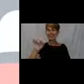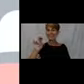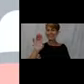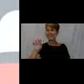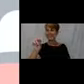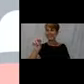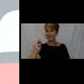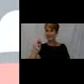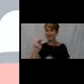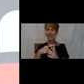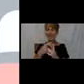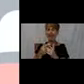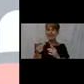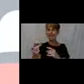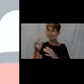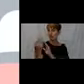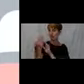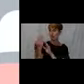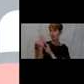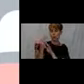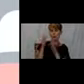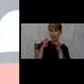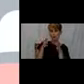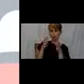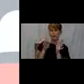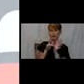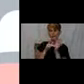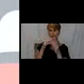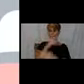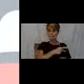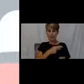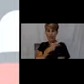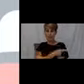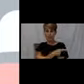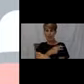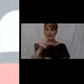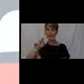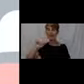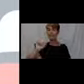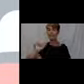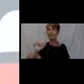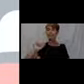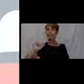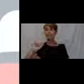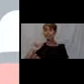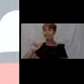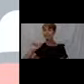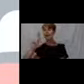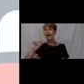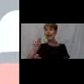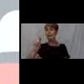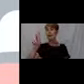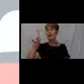and has been a former street medicine patient at the Alameda County Healthcare for the Homeless outreach program.